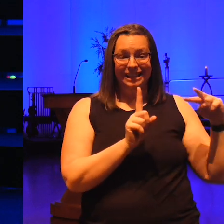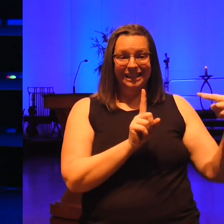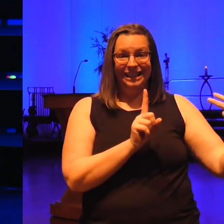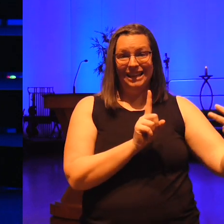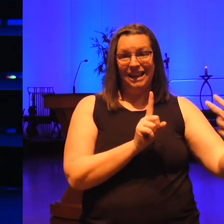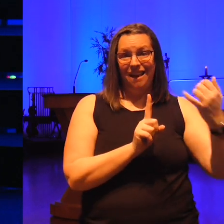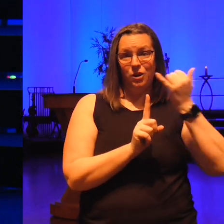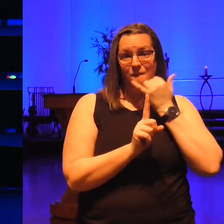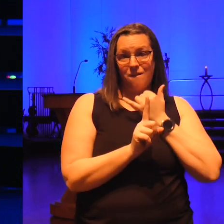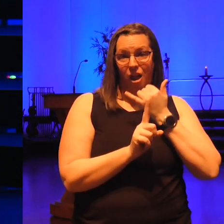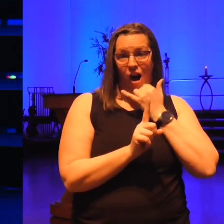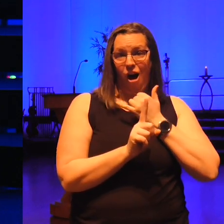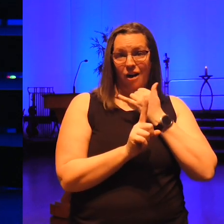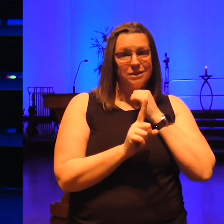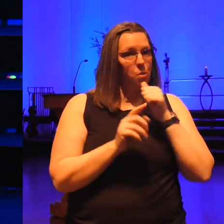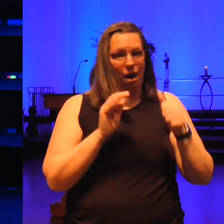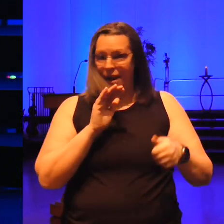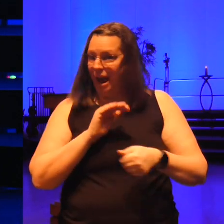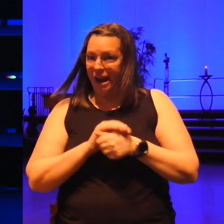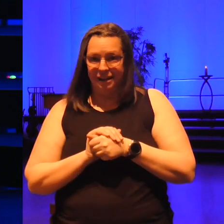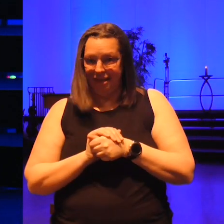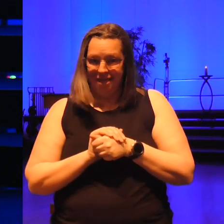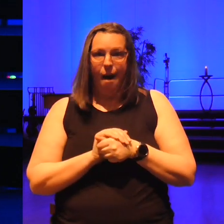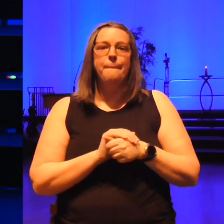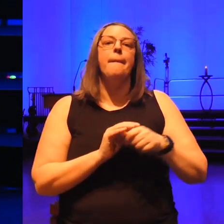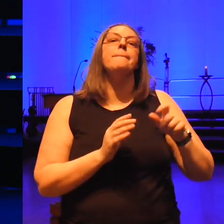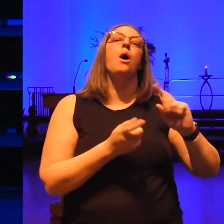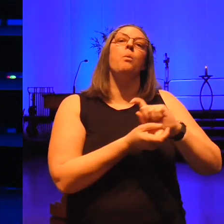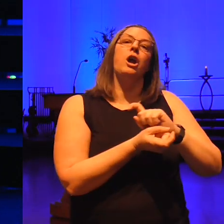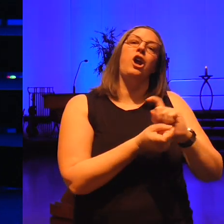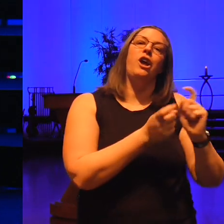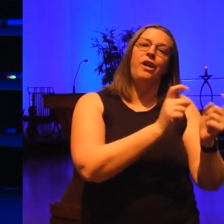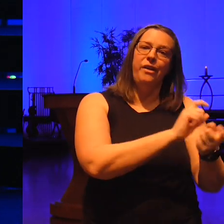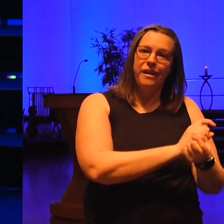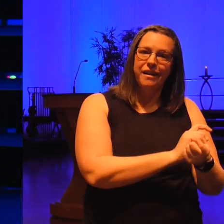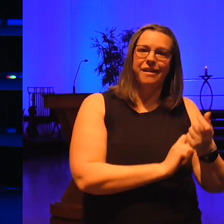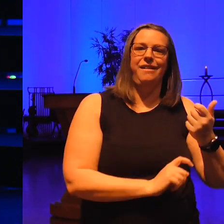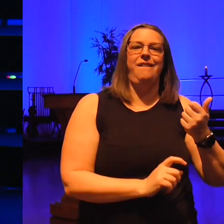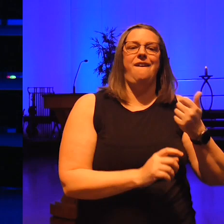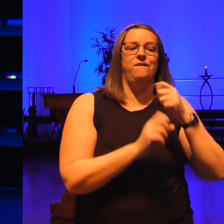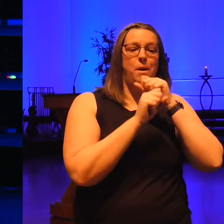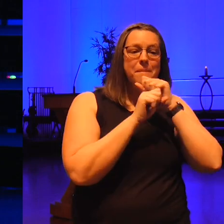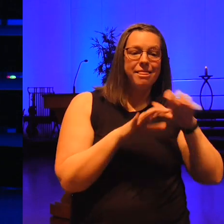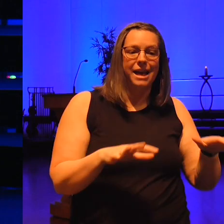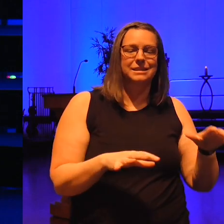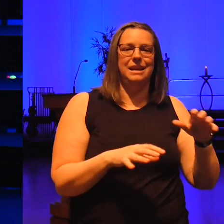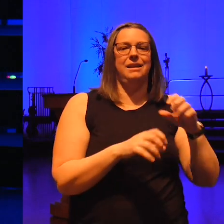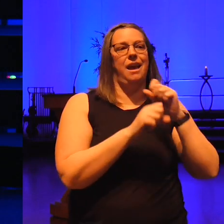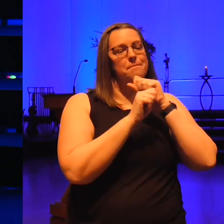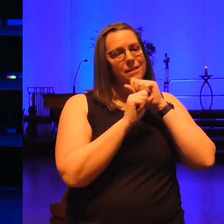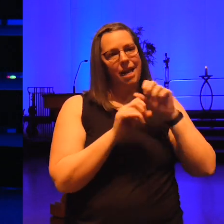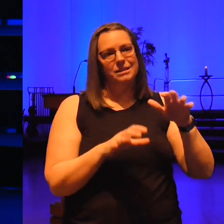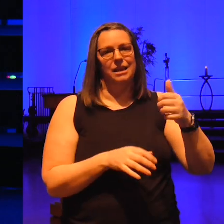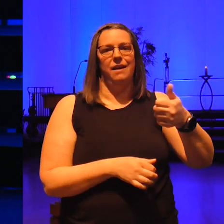but a vehicle for your own blessing and for the blessing of others as well as we move into prayer